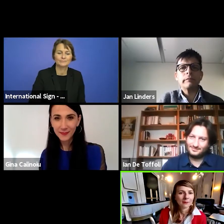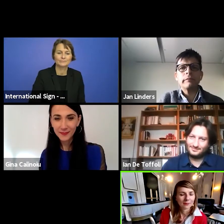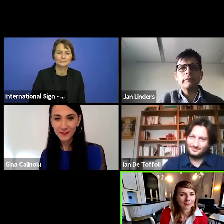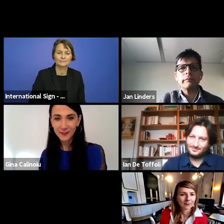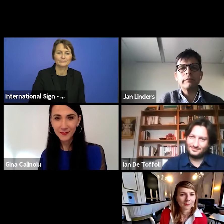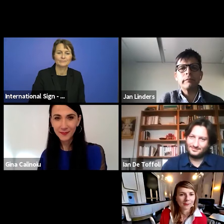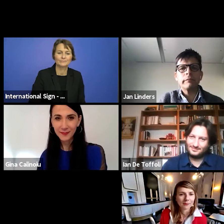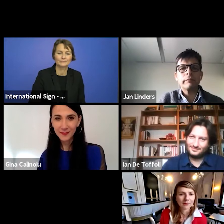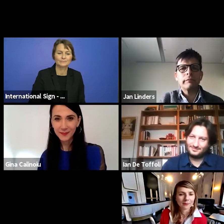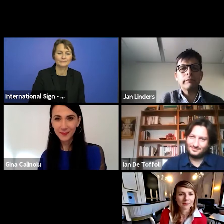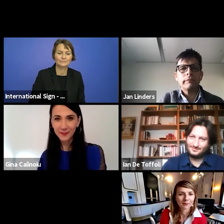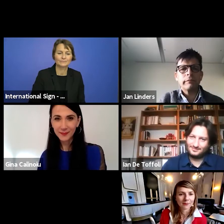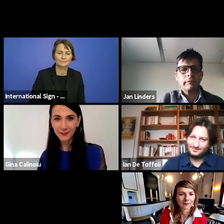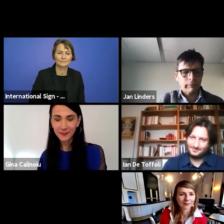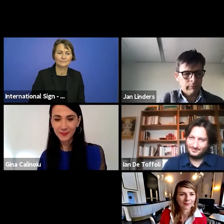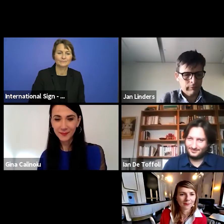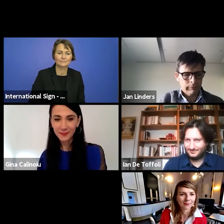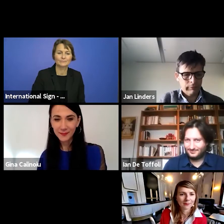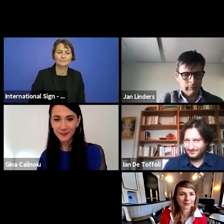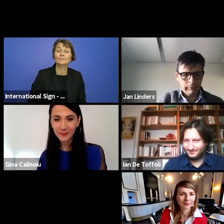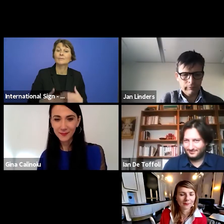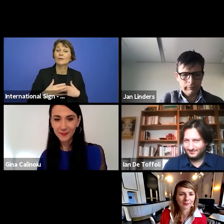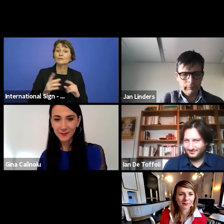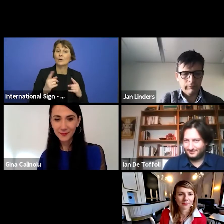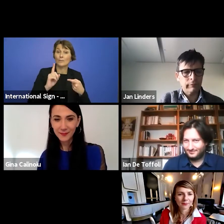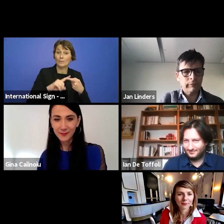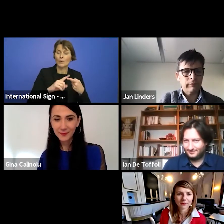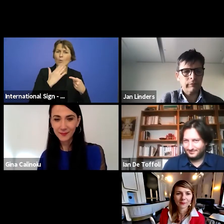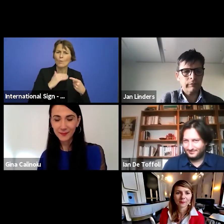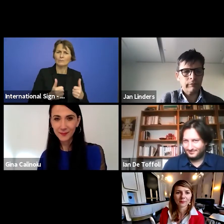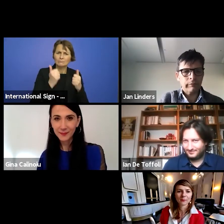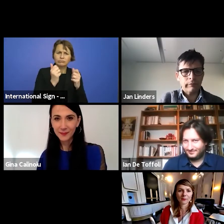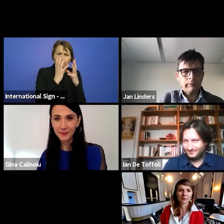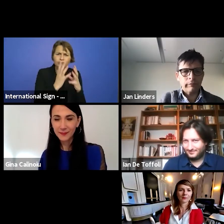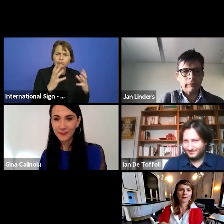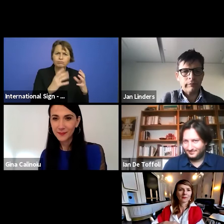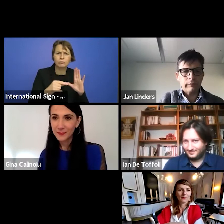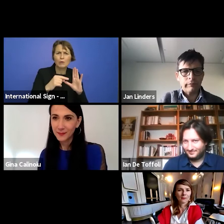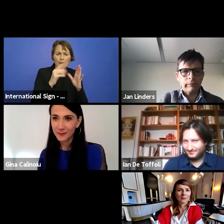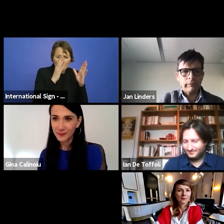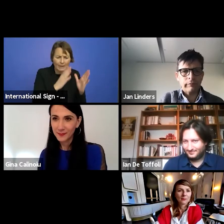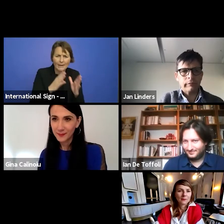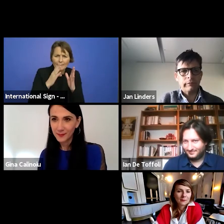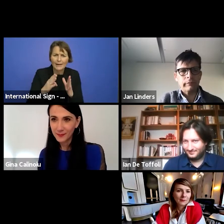To develop a comprehensive and coordinated plan. To support and revive the sector during and after